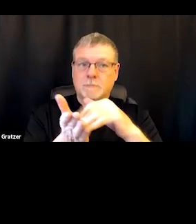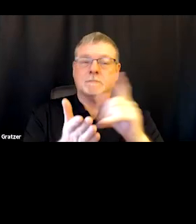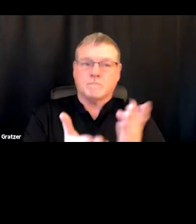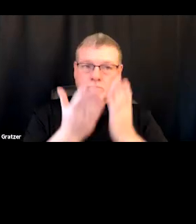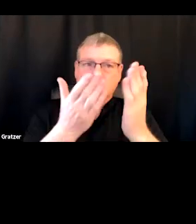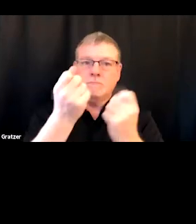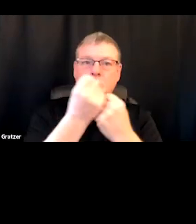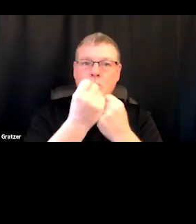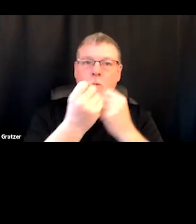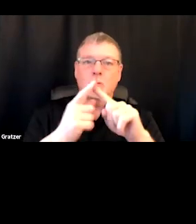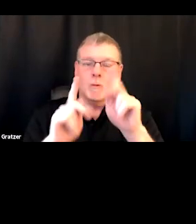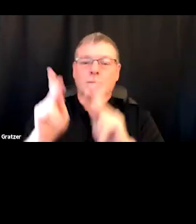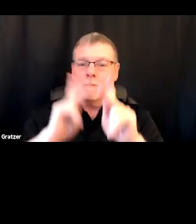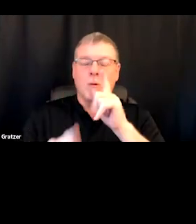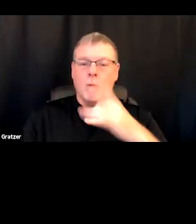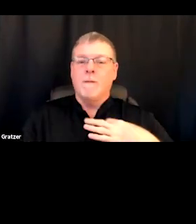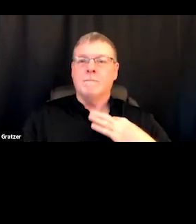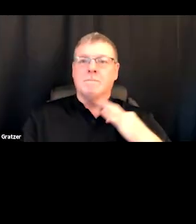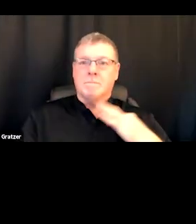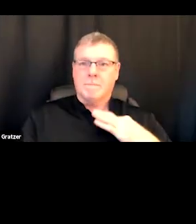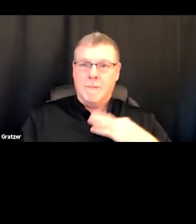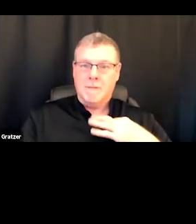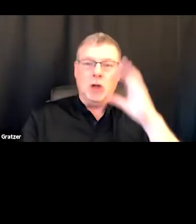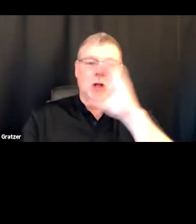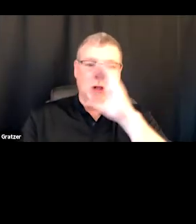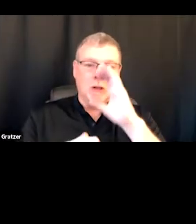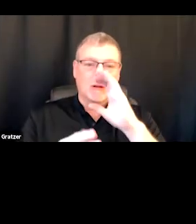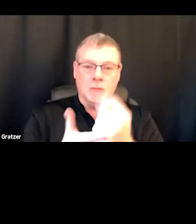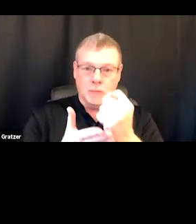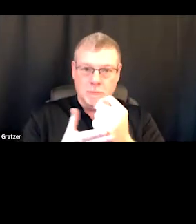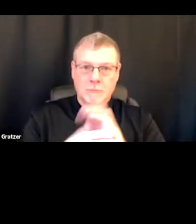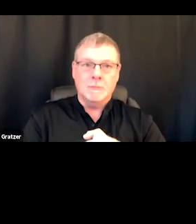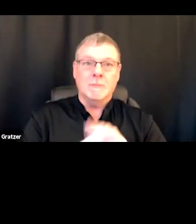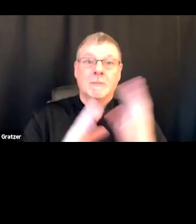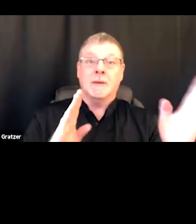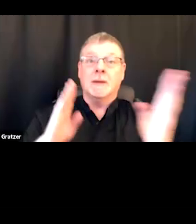to individuals who are voluntary seeking treatment. And then on the right, we have arrest rates